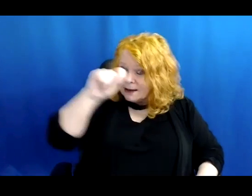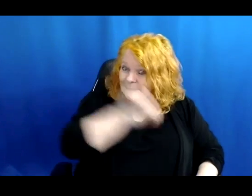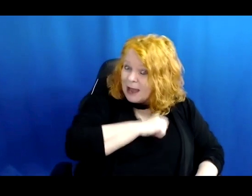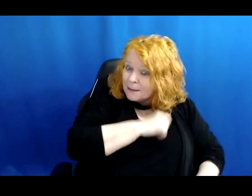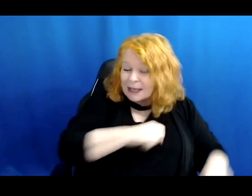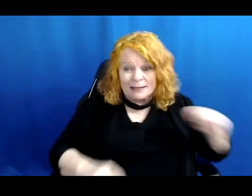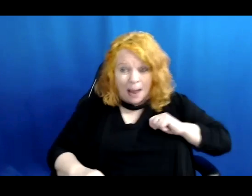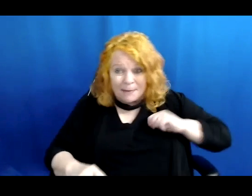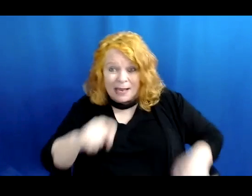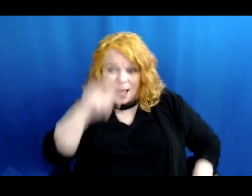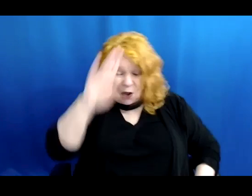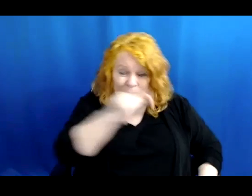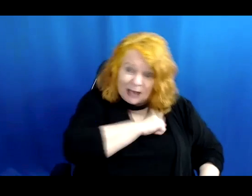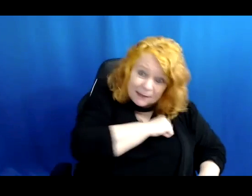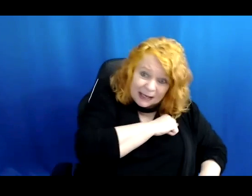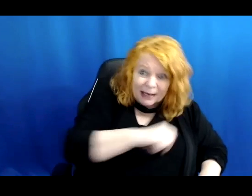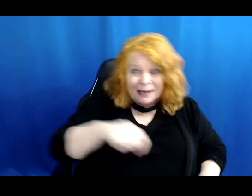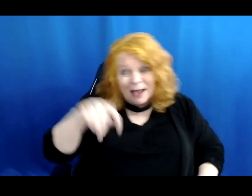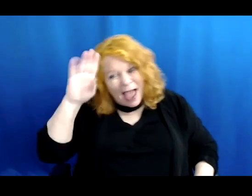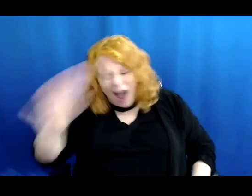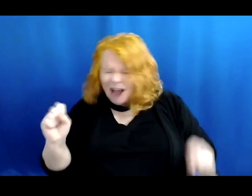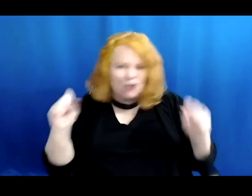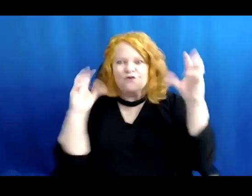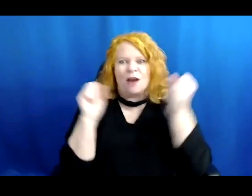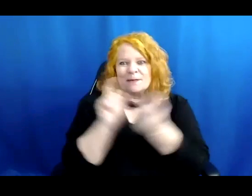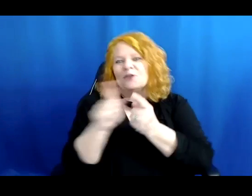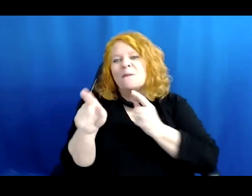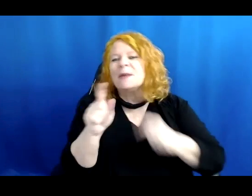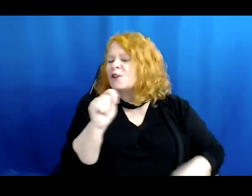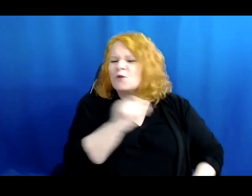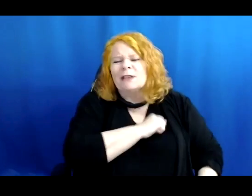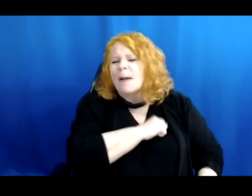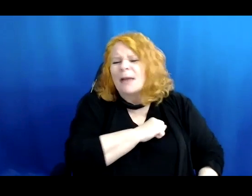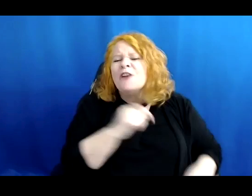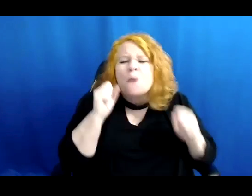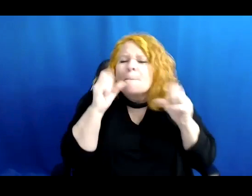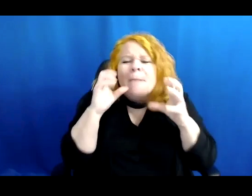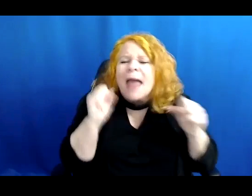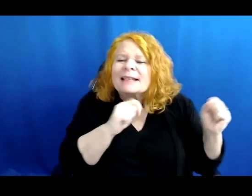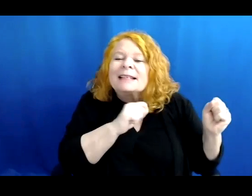Tommy, Tommy, hello Tommy. Incredible to meet you Tommy. You’re amazing Tommy. I am Gwyn.